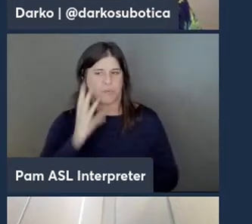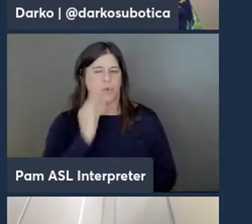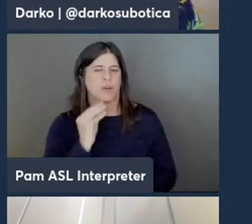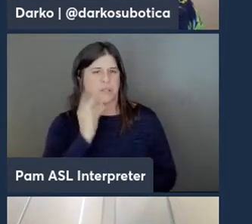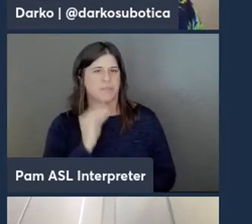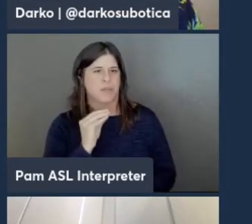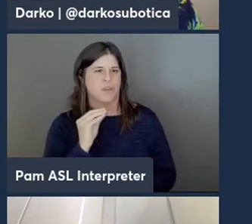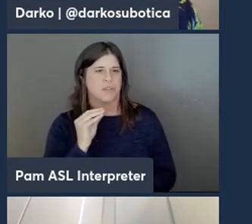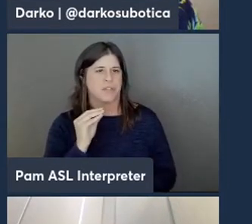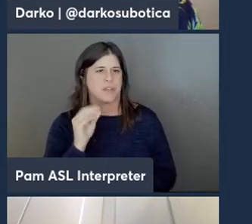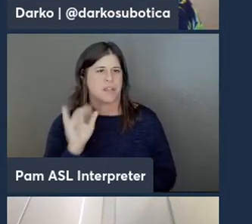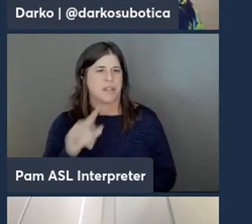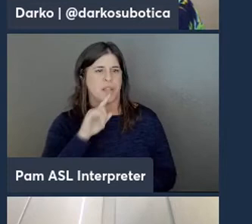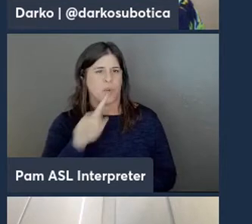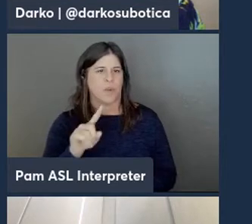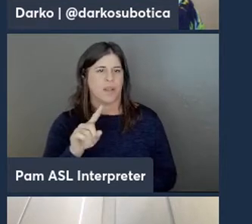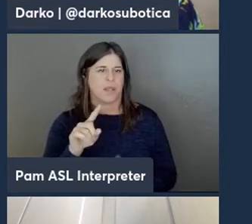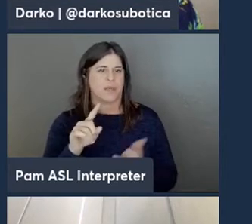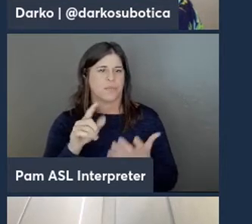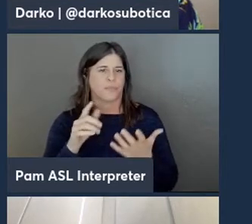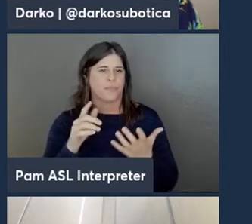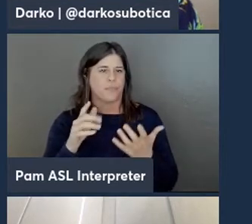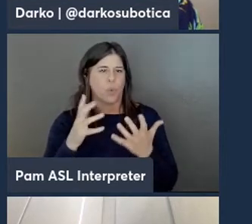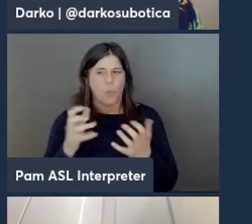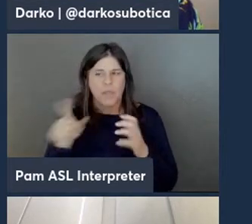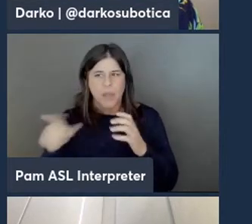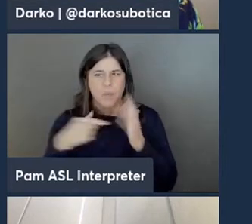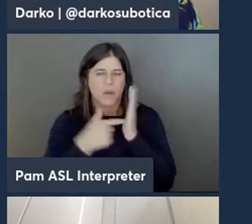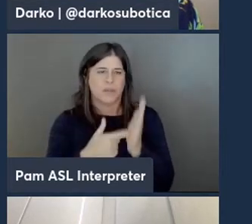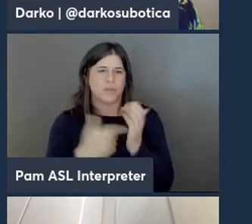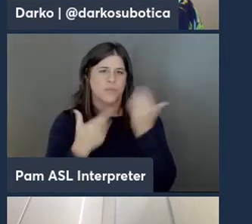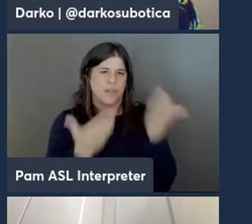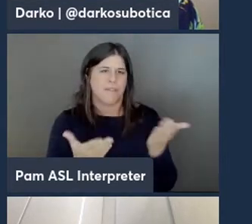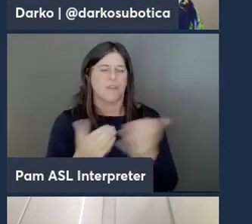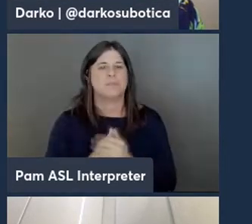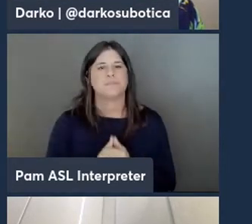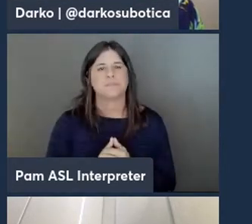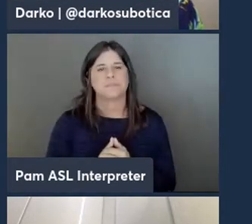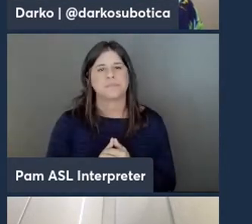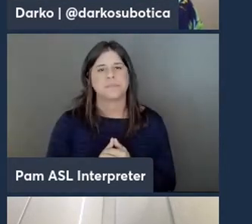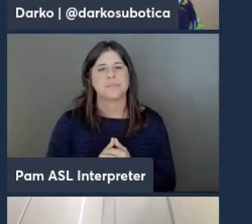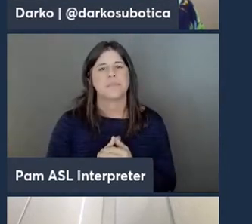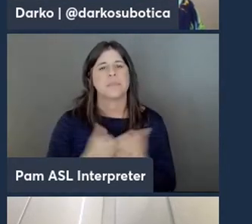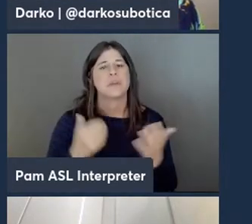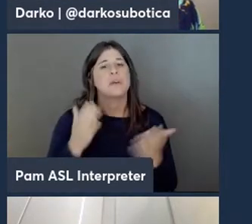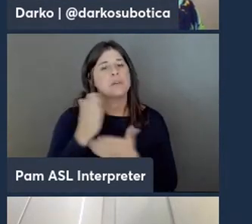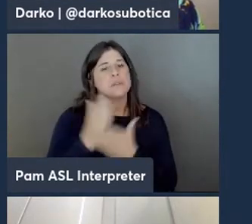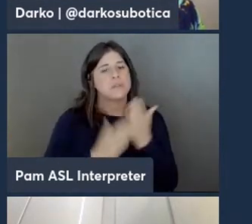the CX bar that they wanted to deliver. And so some customers, some ingenius customers